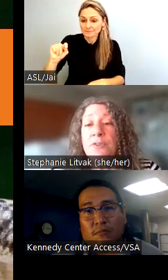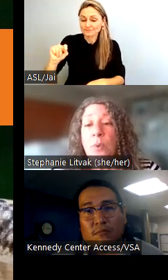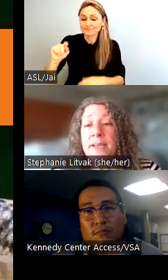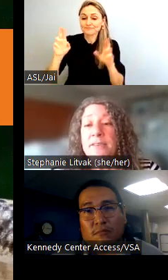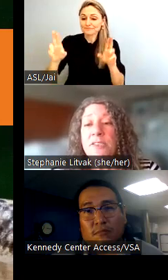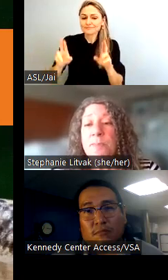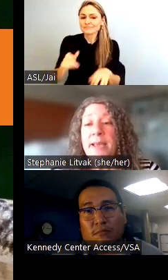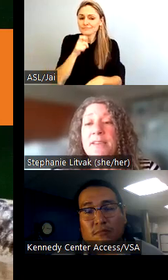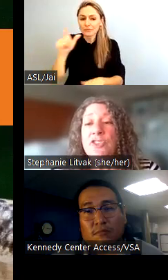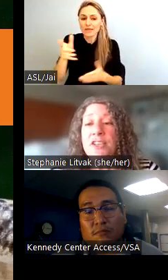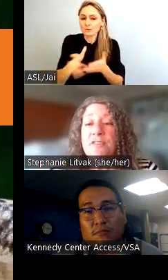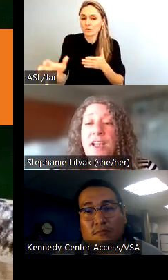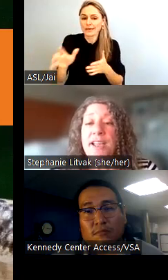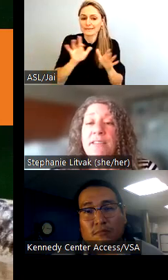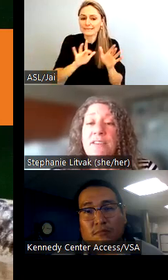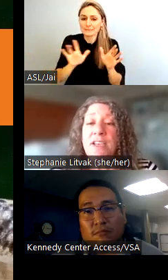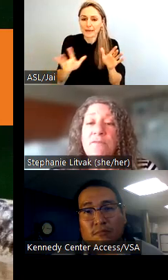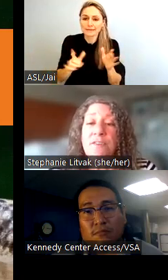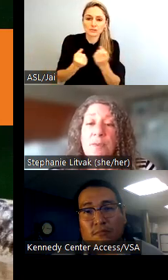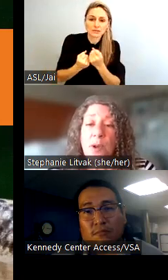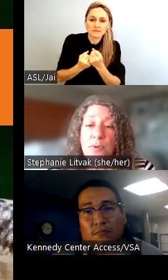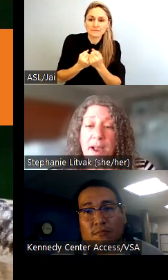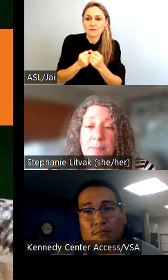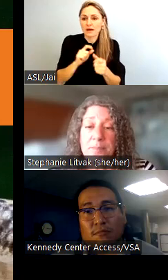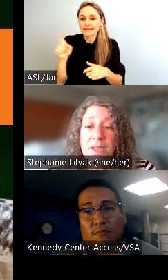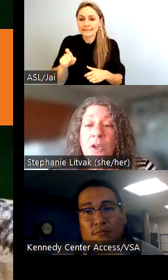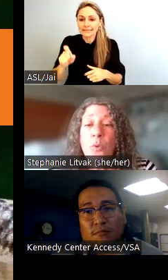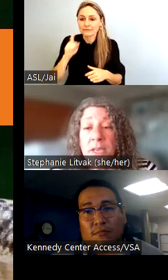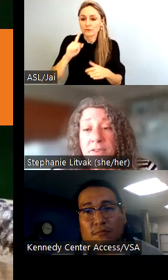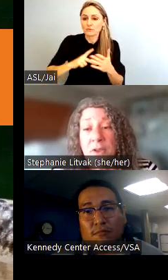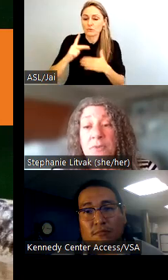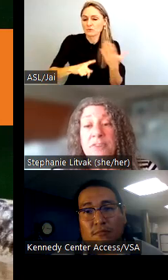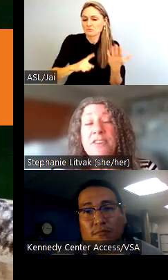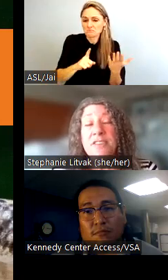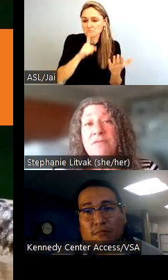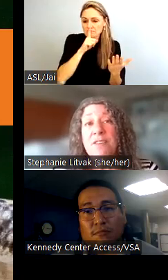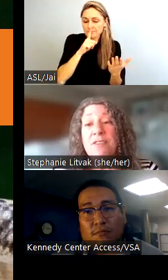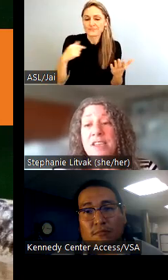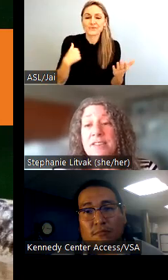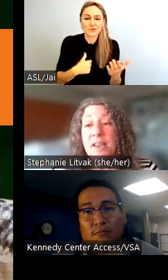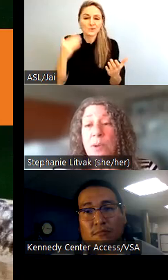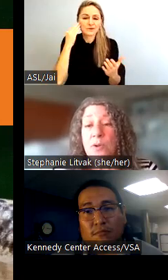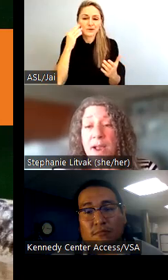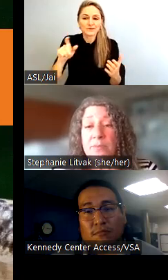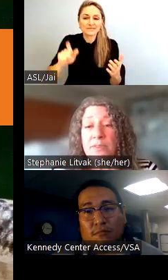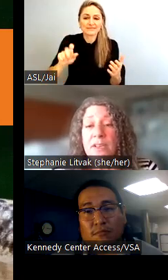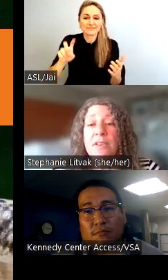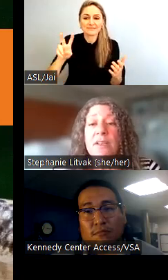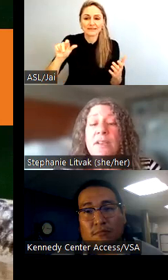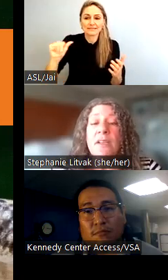waste space on justifying the need for the program. We know there is a need for the VSA Programs.